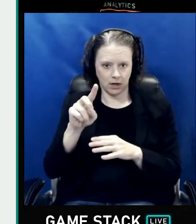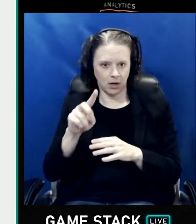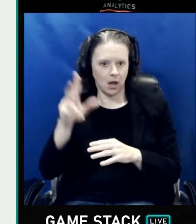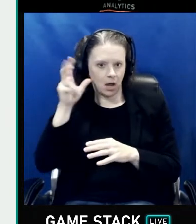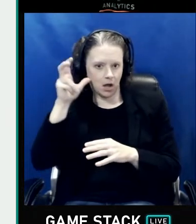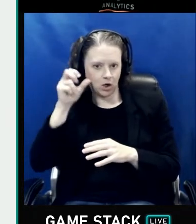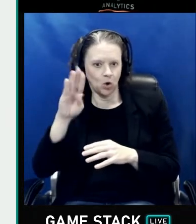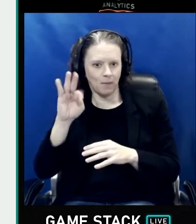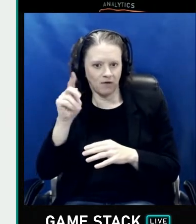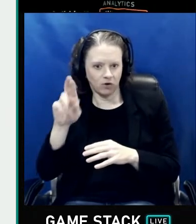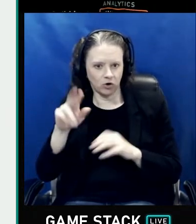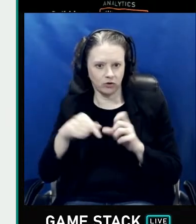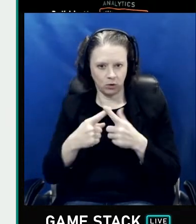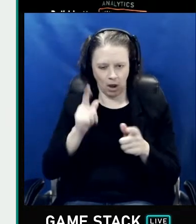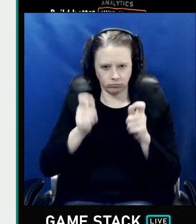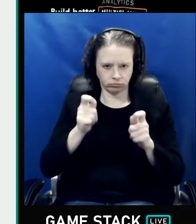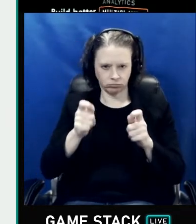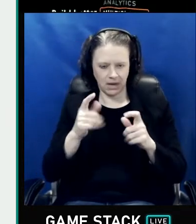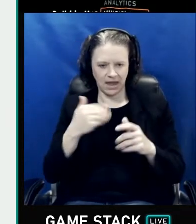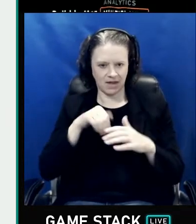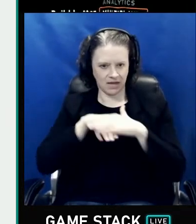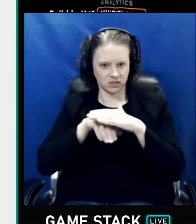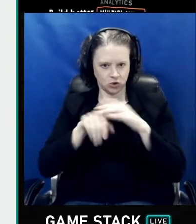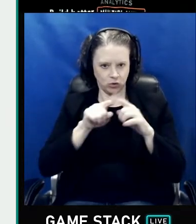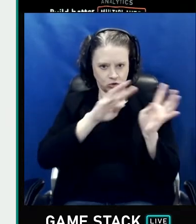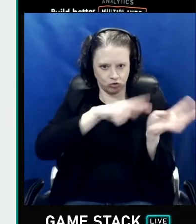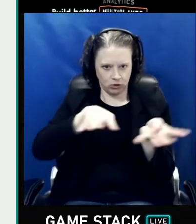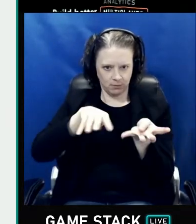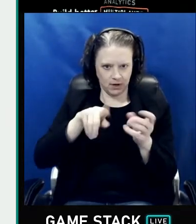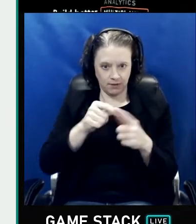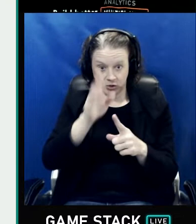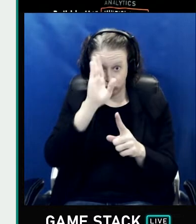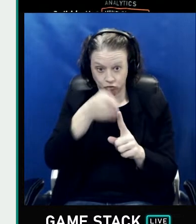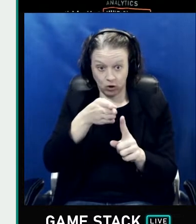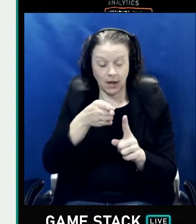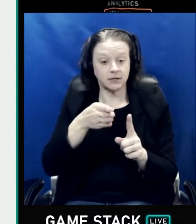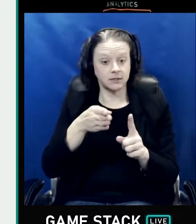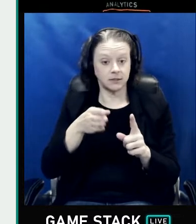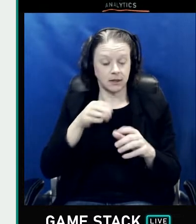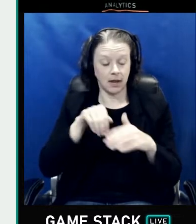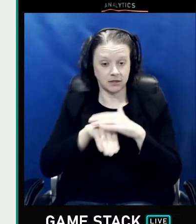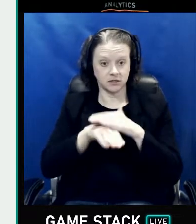access to the stream, and then direct access to the post-decoded audio buffers at the render site.